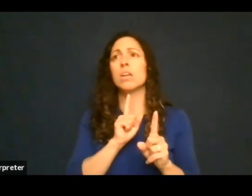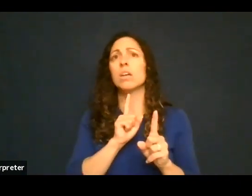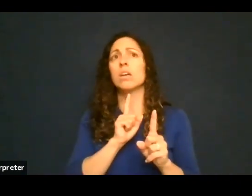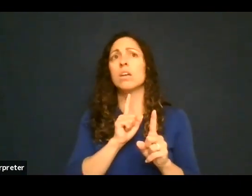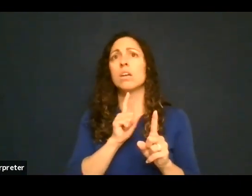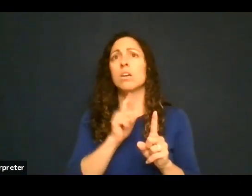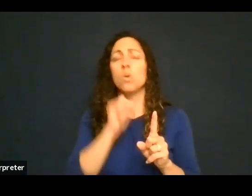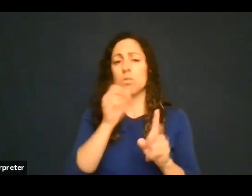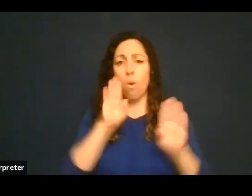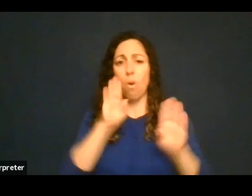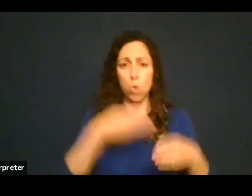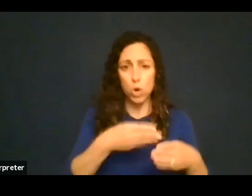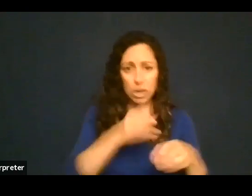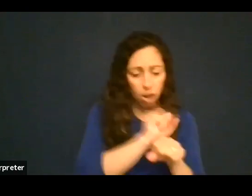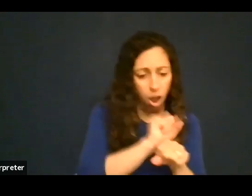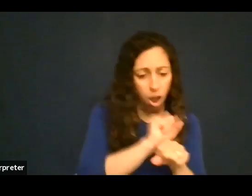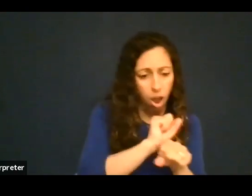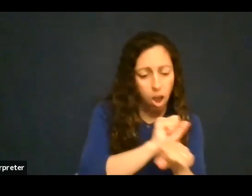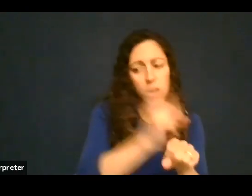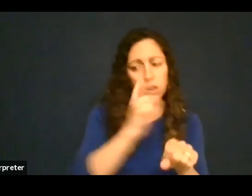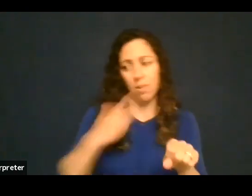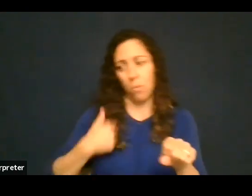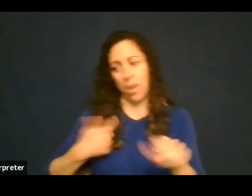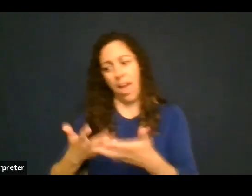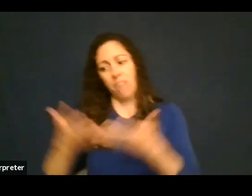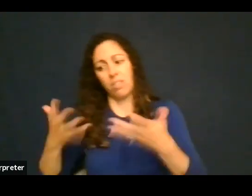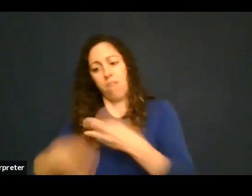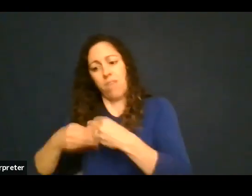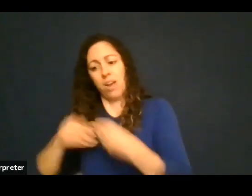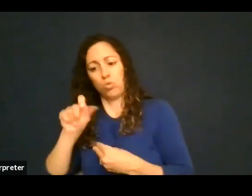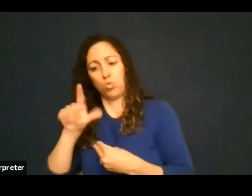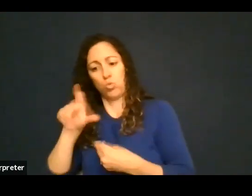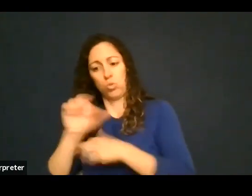of really setting up a clinical trial